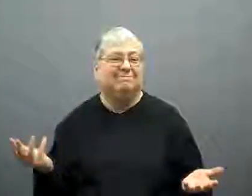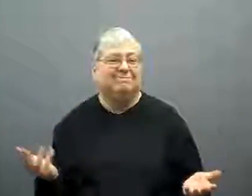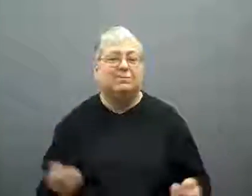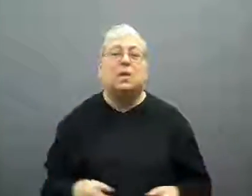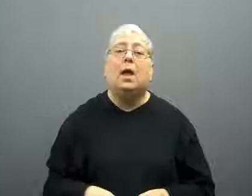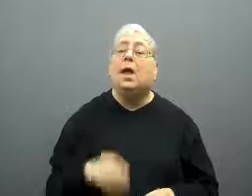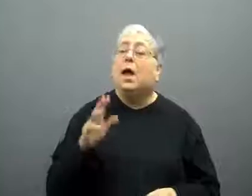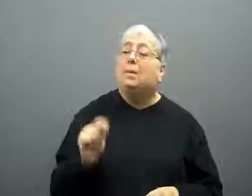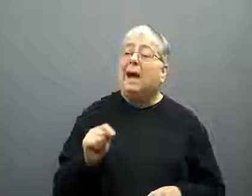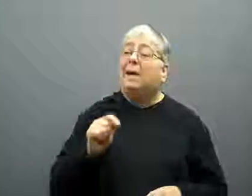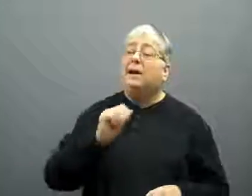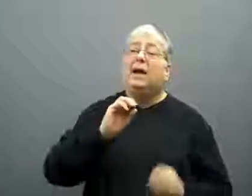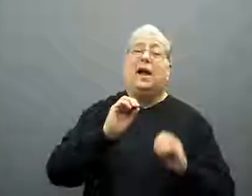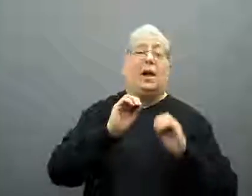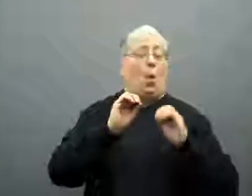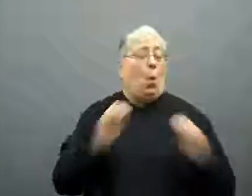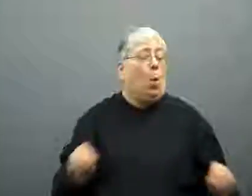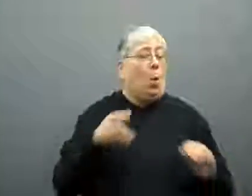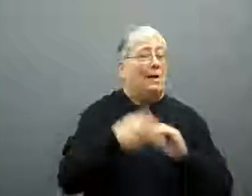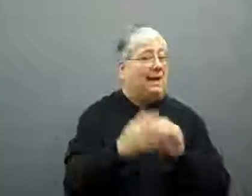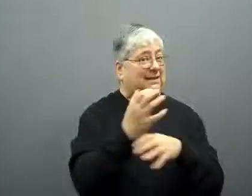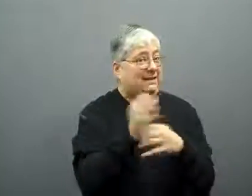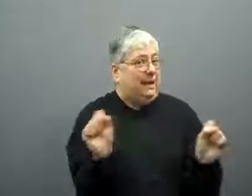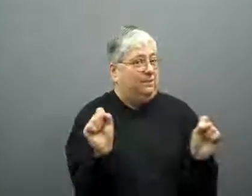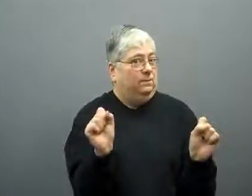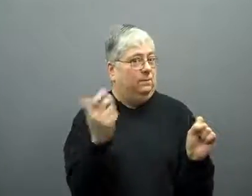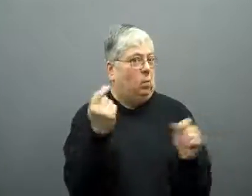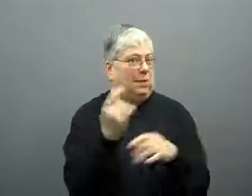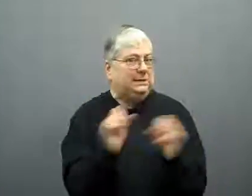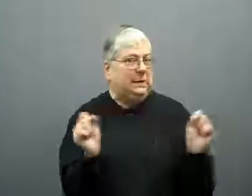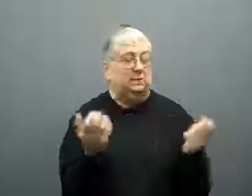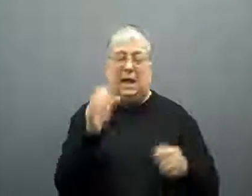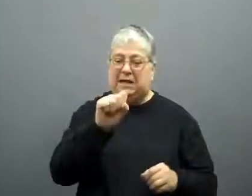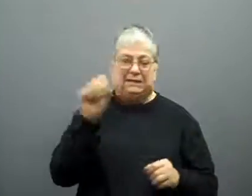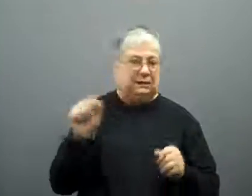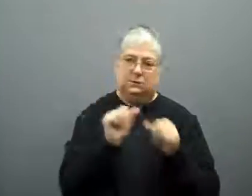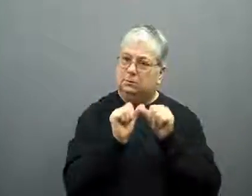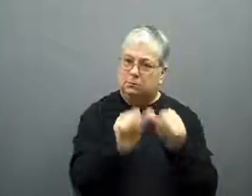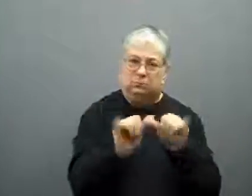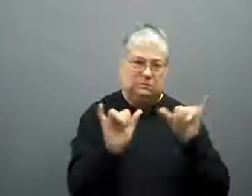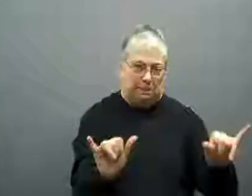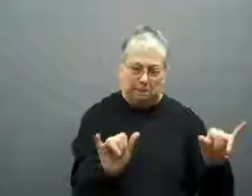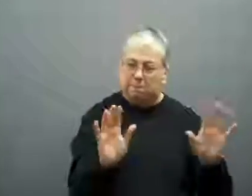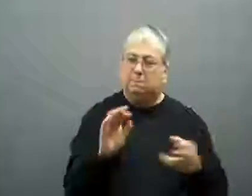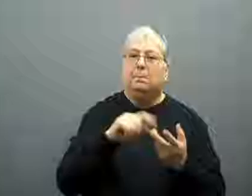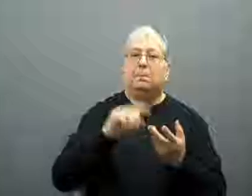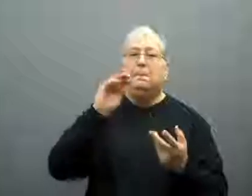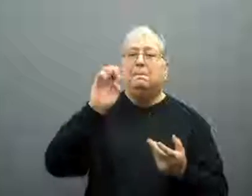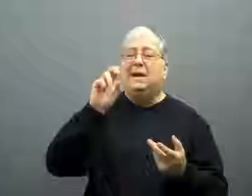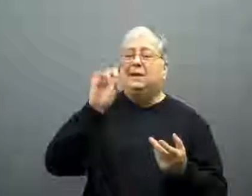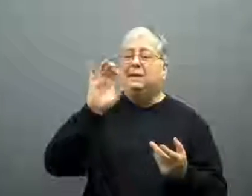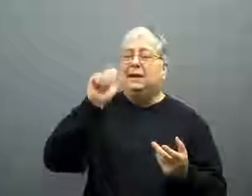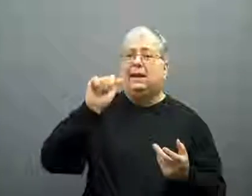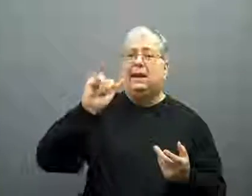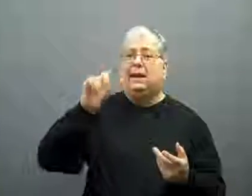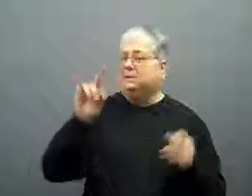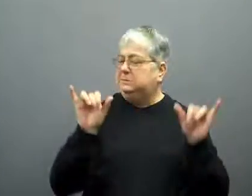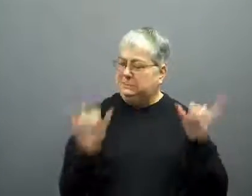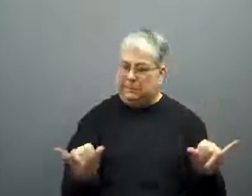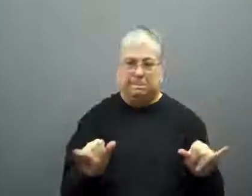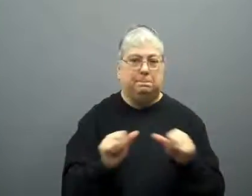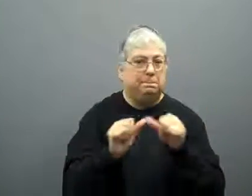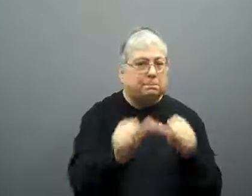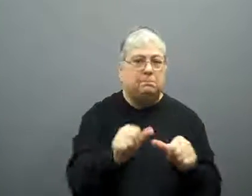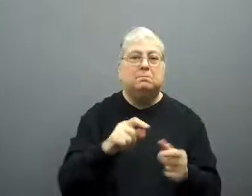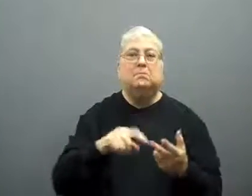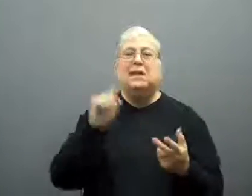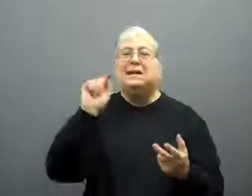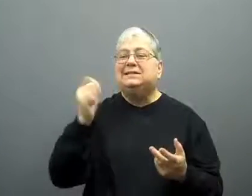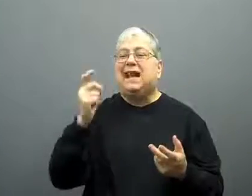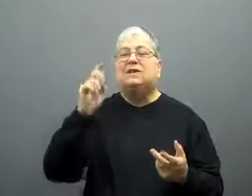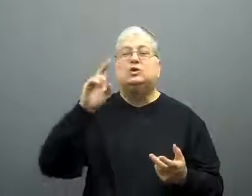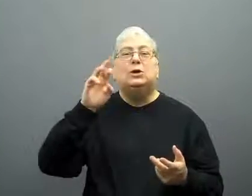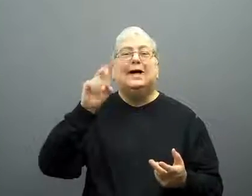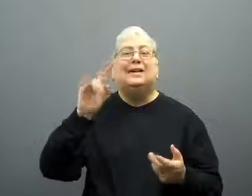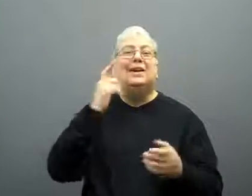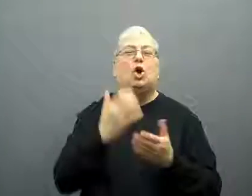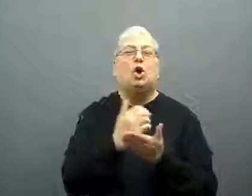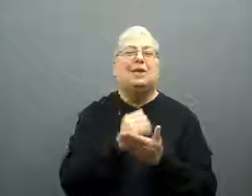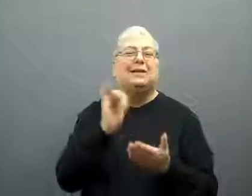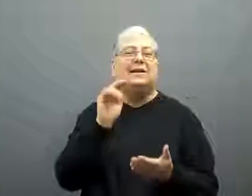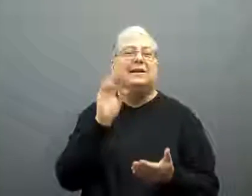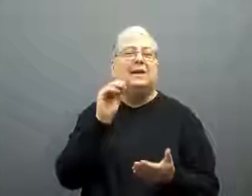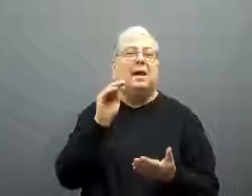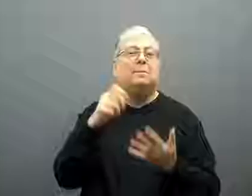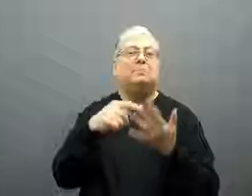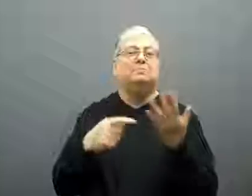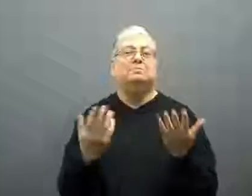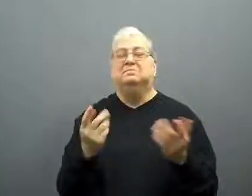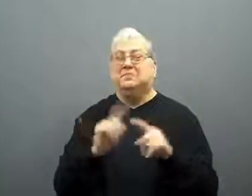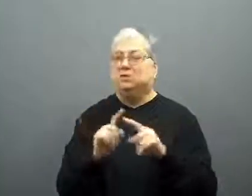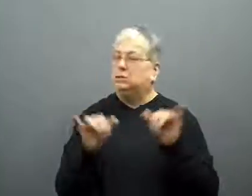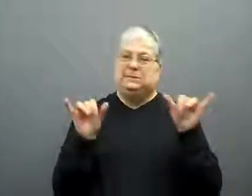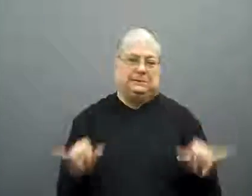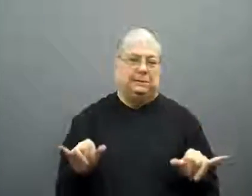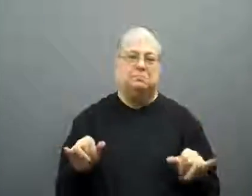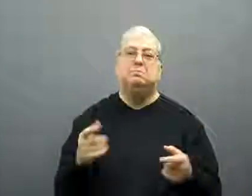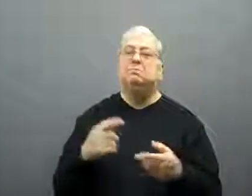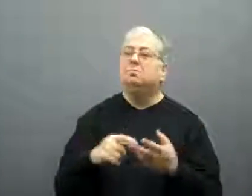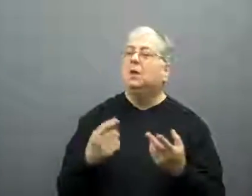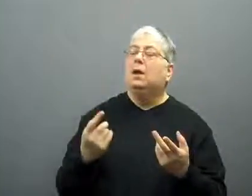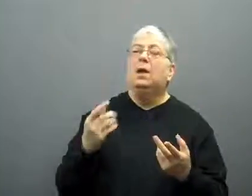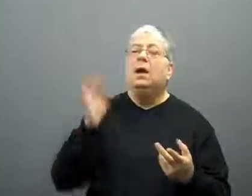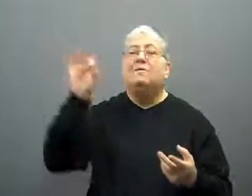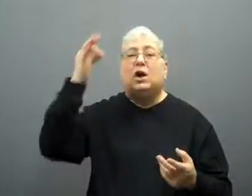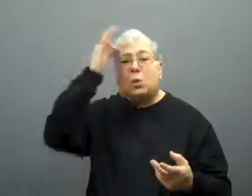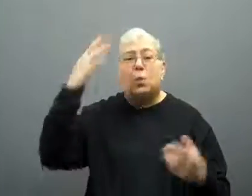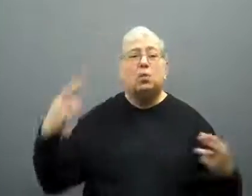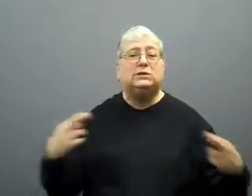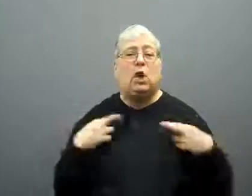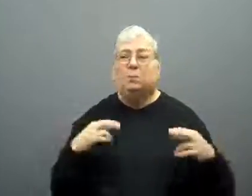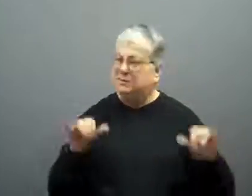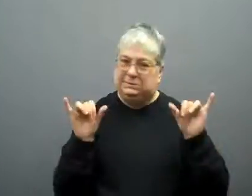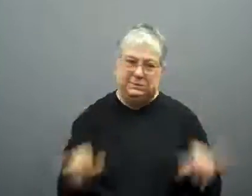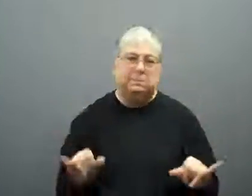No changes will be made to Social Security or Medicaid.